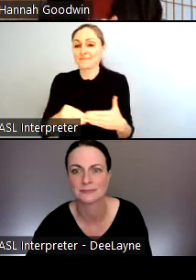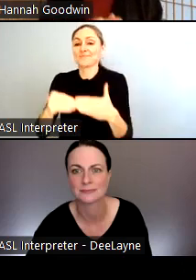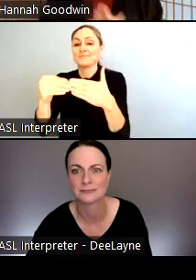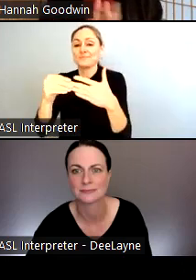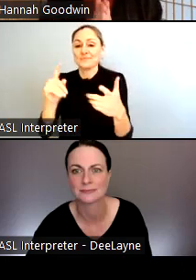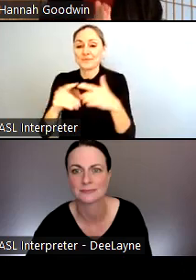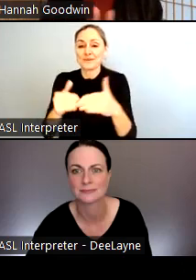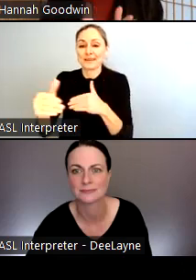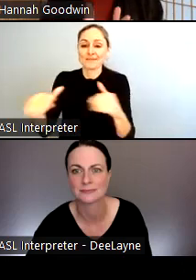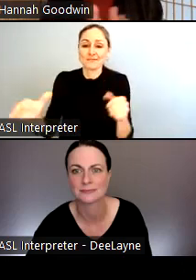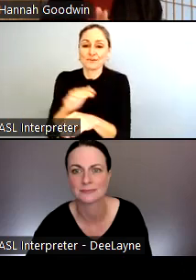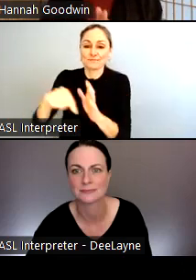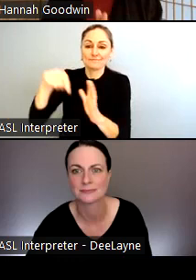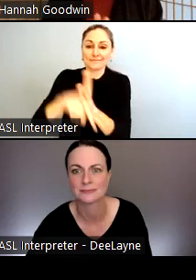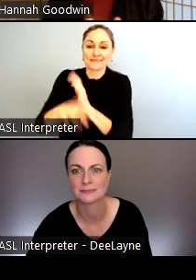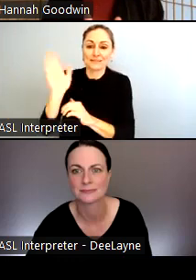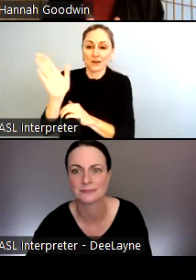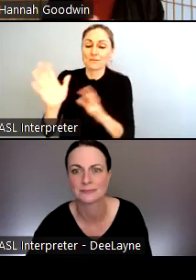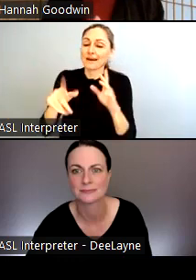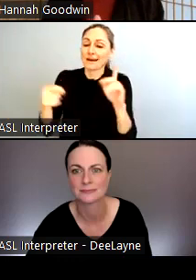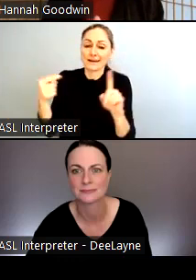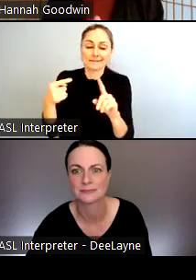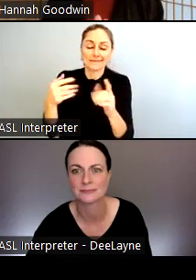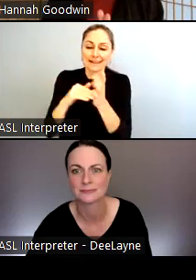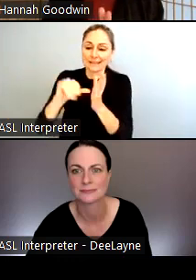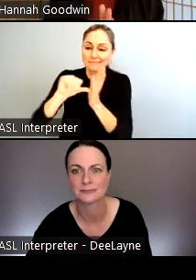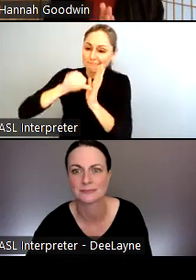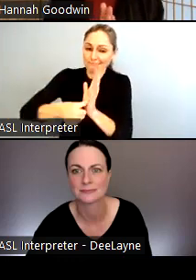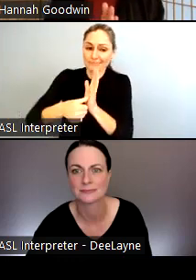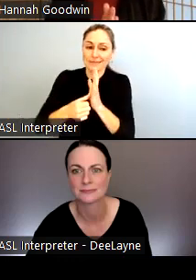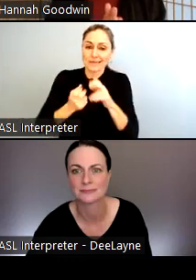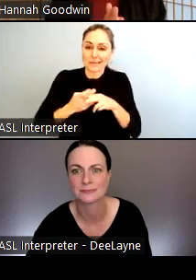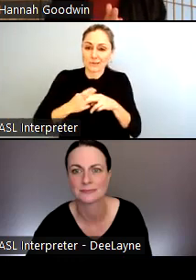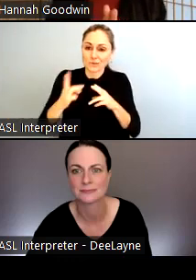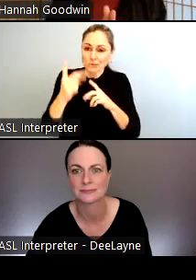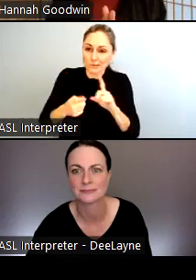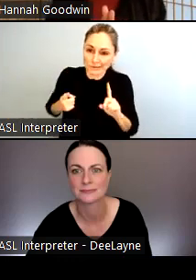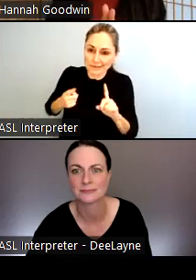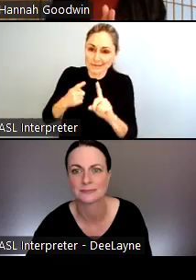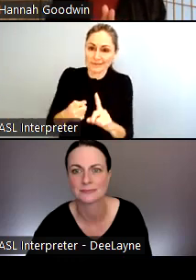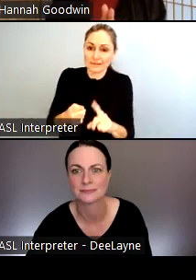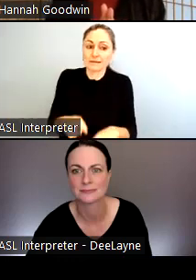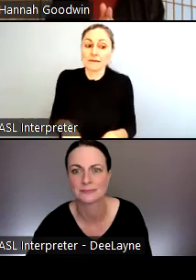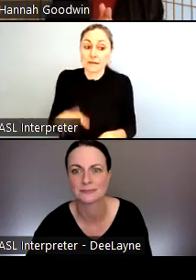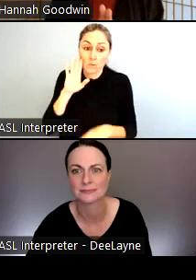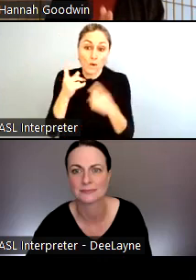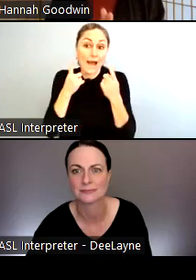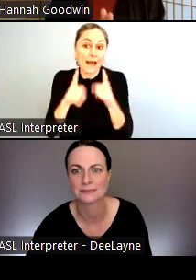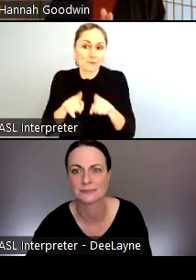But it is, again, it's short and it's very targeted. They will happen also during the main conference,